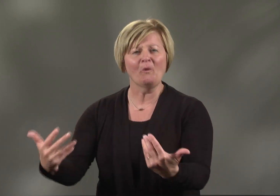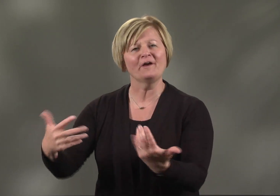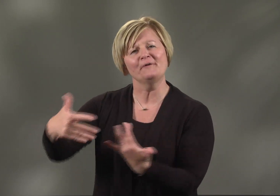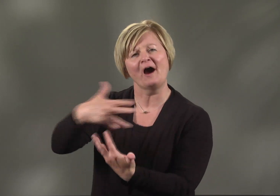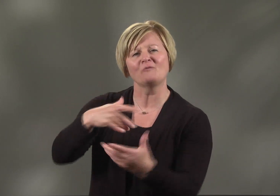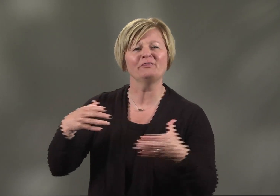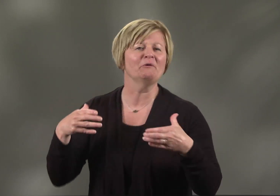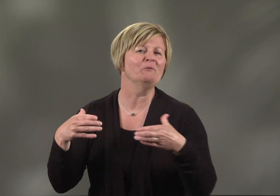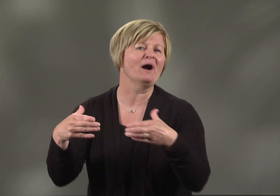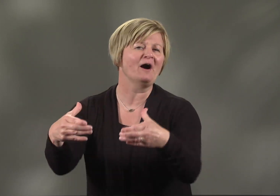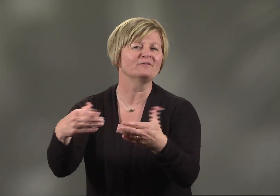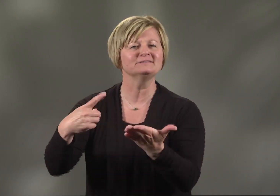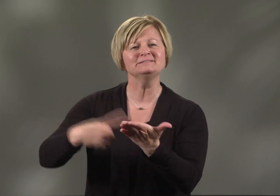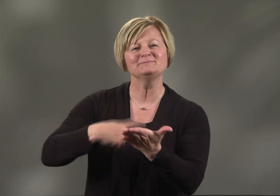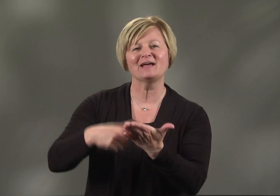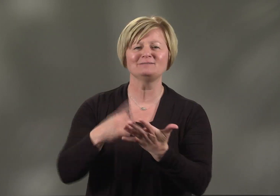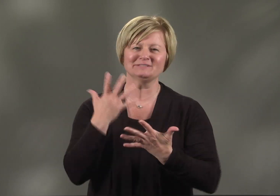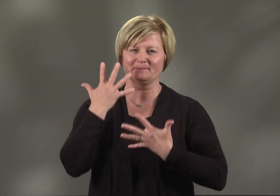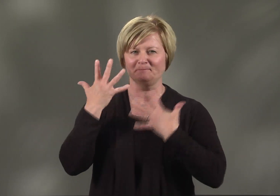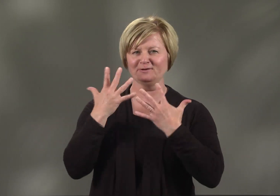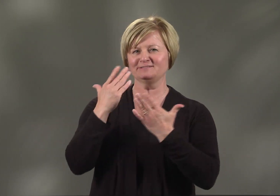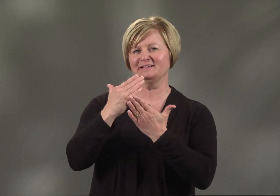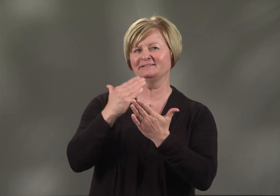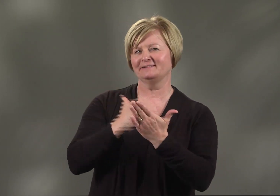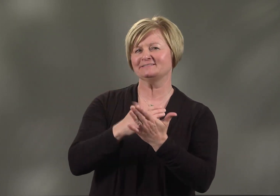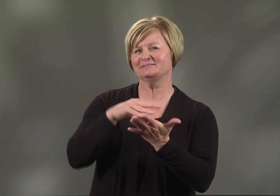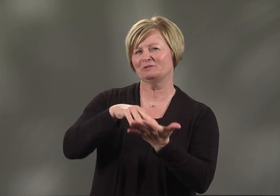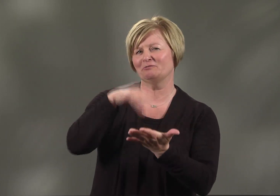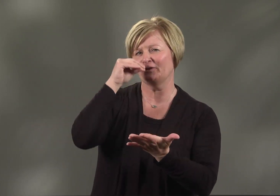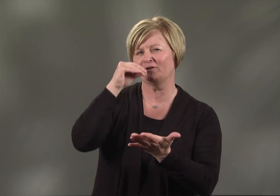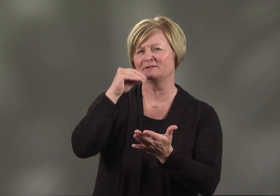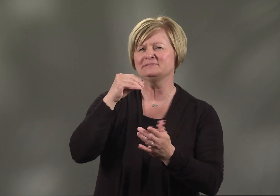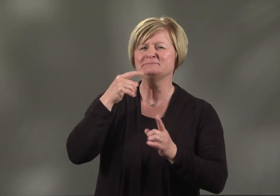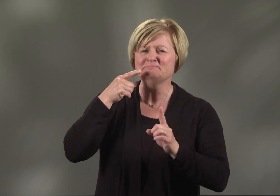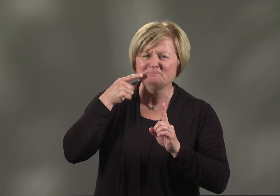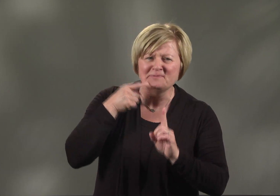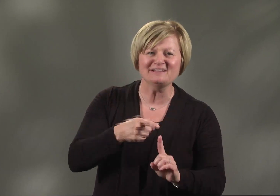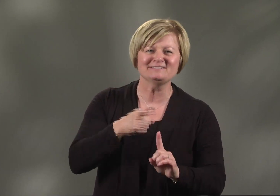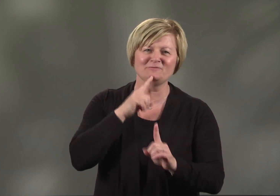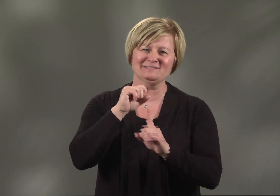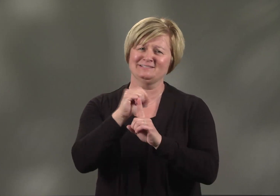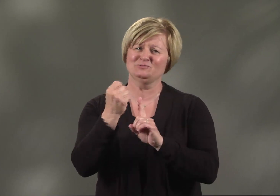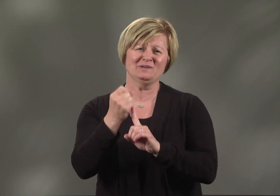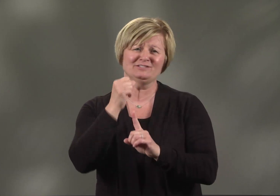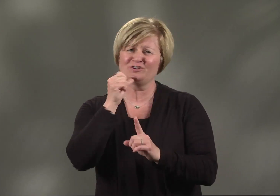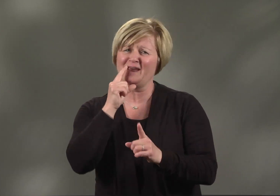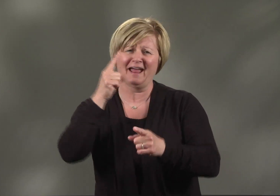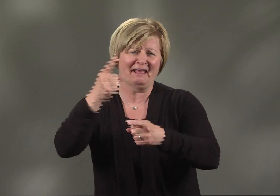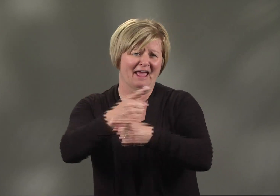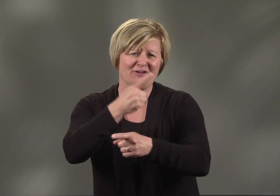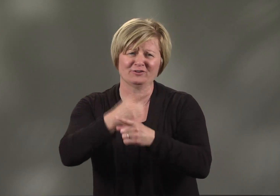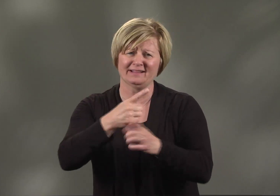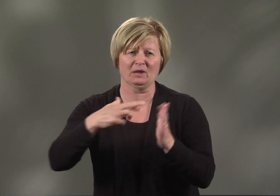is sometimes an embarrassing lesson to learn, especially when situations are not accurately reflective of the student.